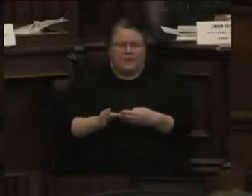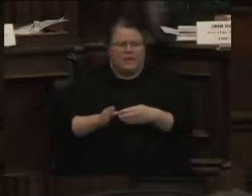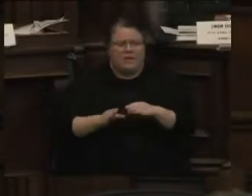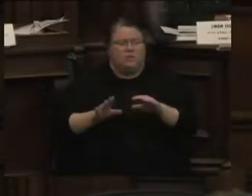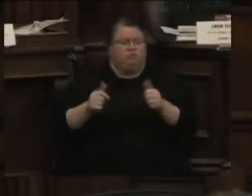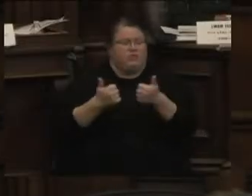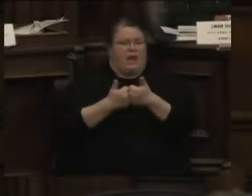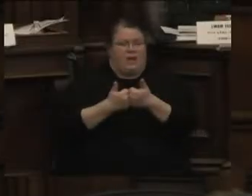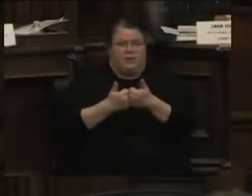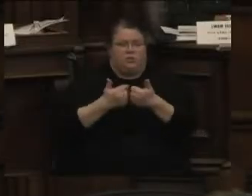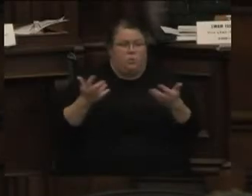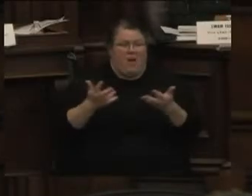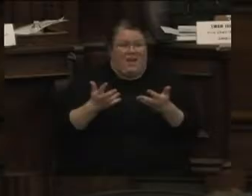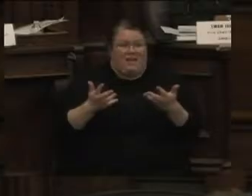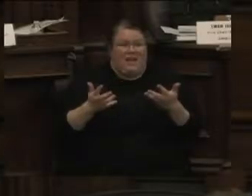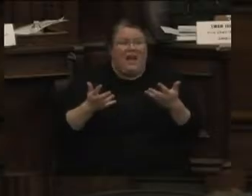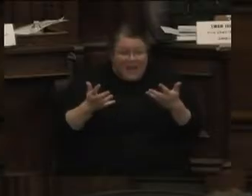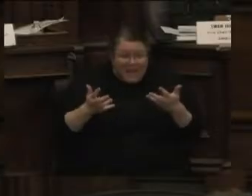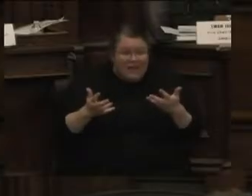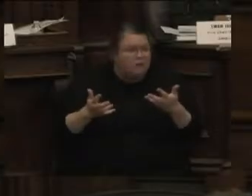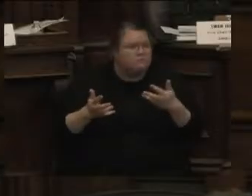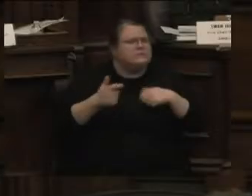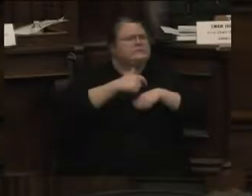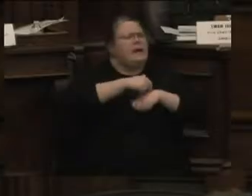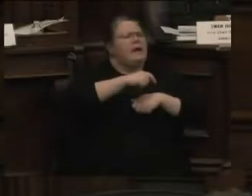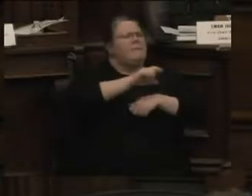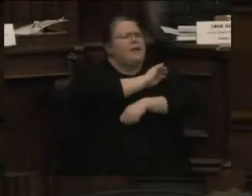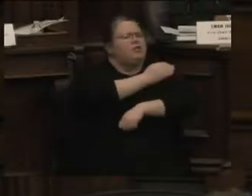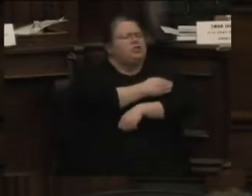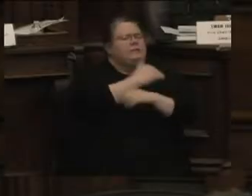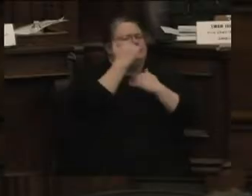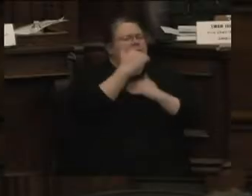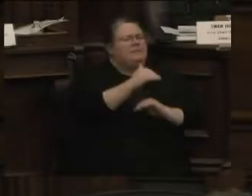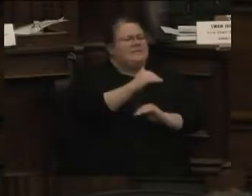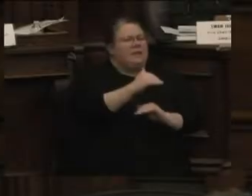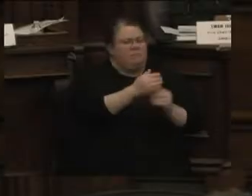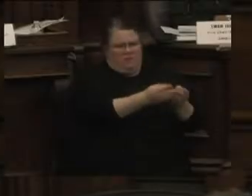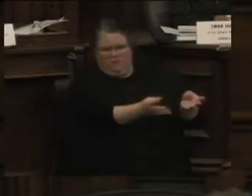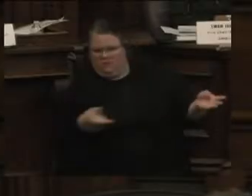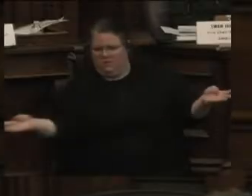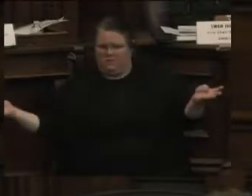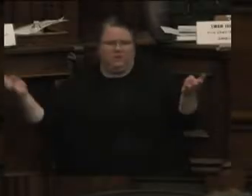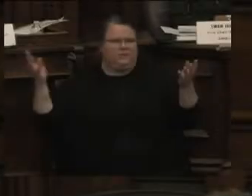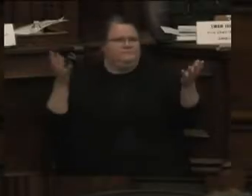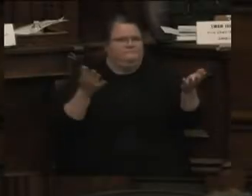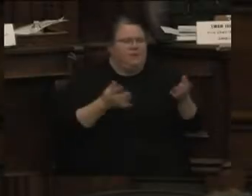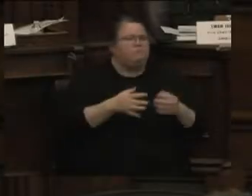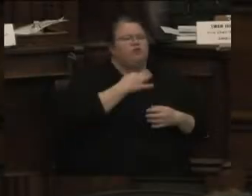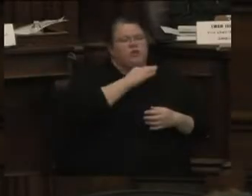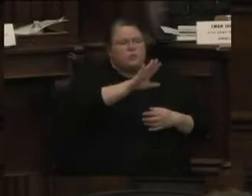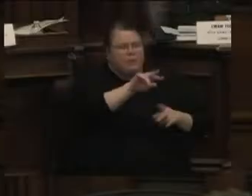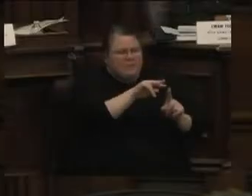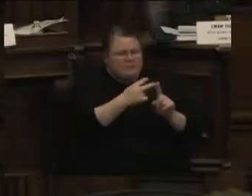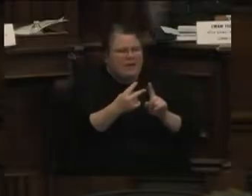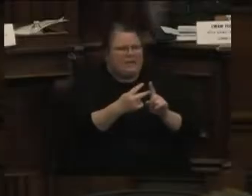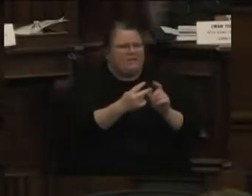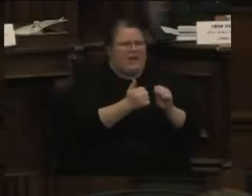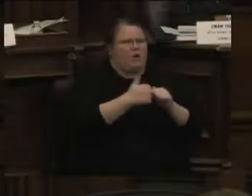of work to do. And so I think one of the challenges is going to be trying to figure out where to devote limited time